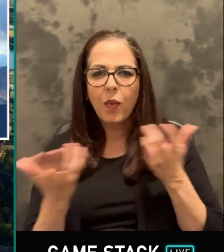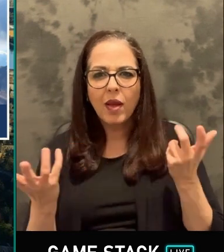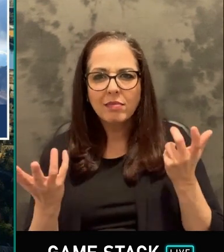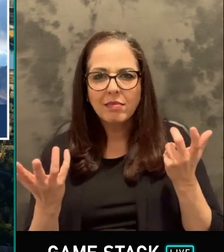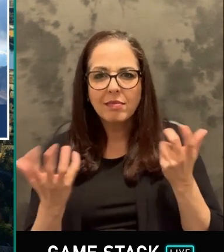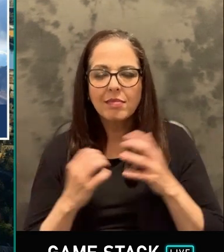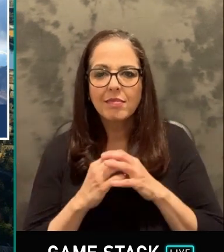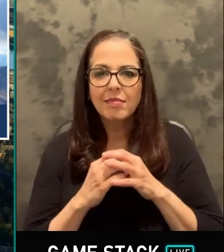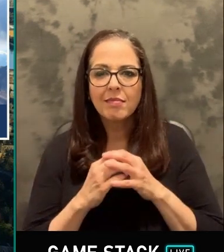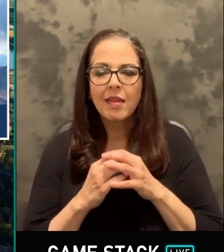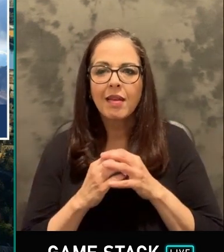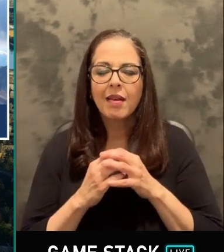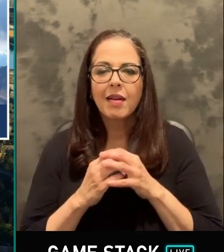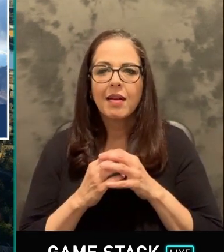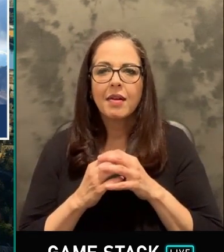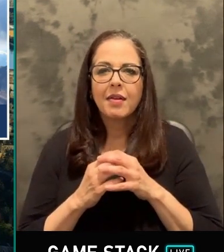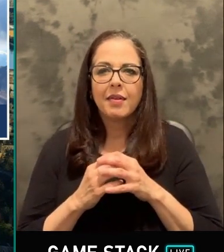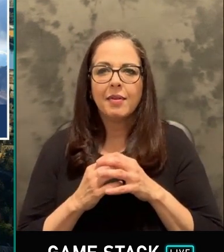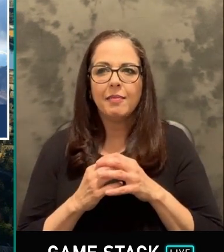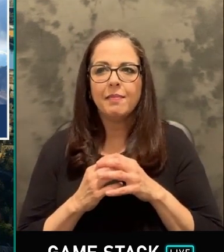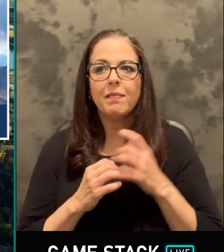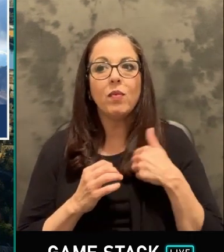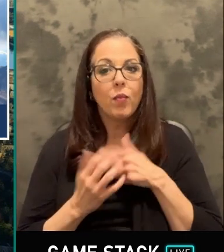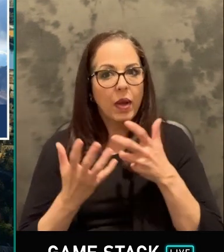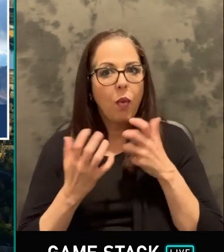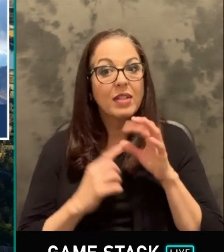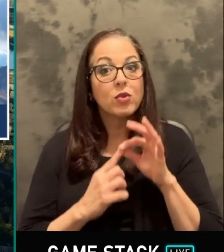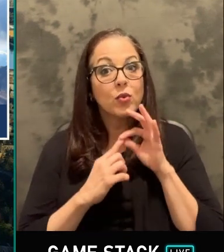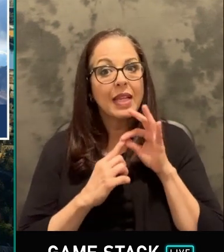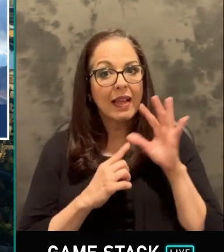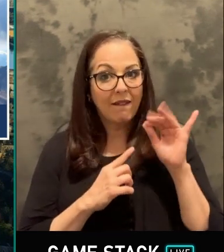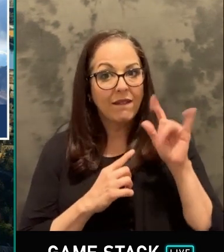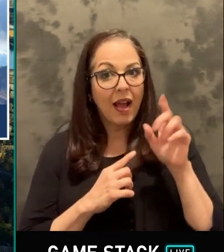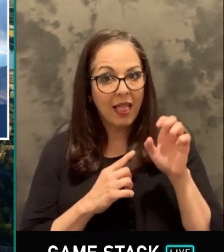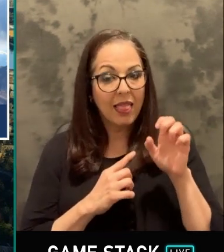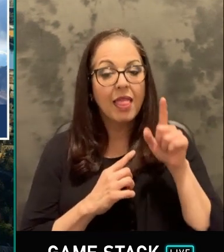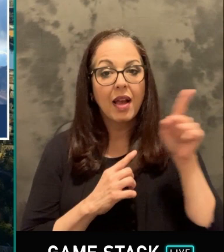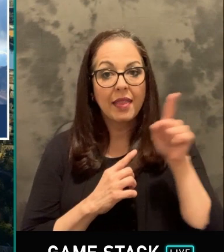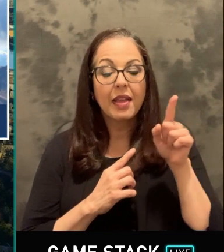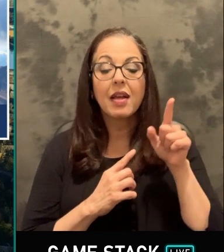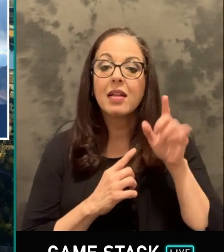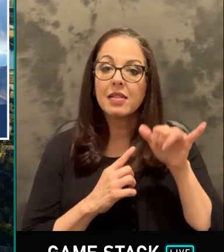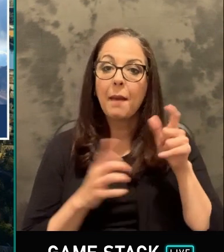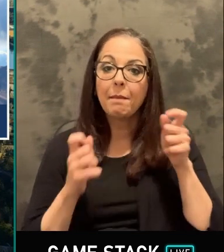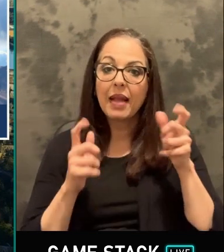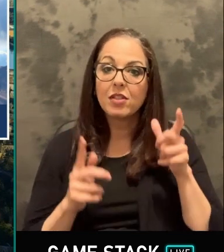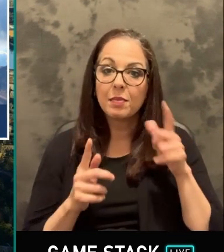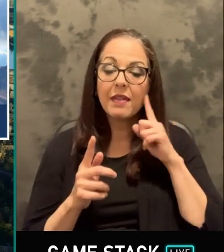we want a unified account management space on the Xbox Live, so, whatever the platform your using,